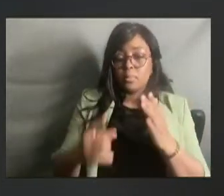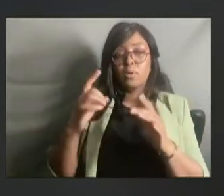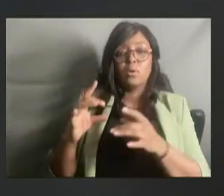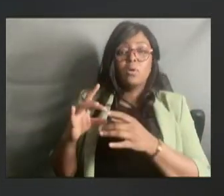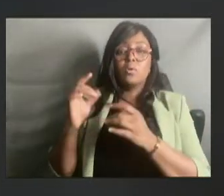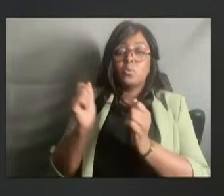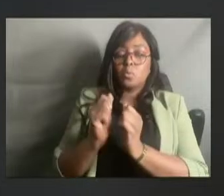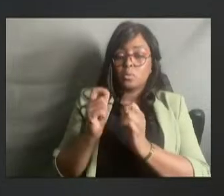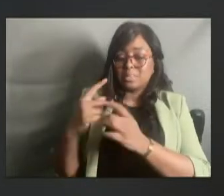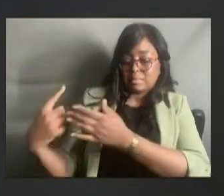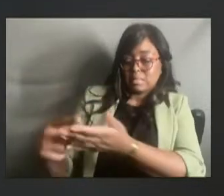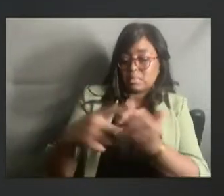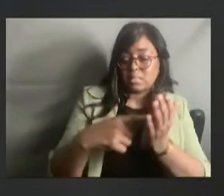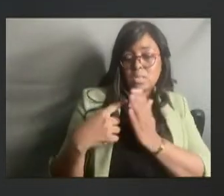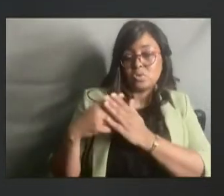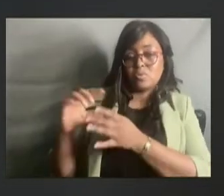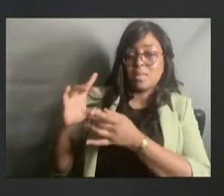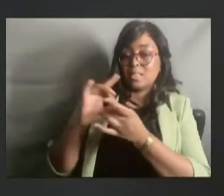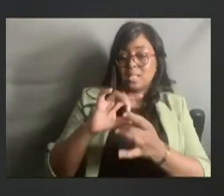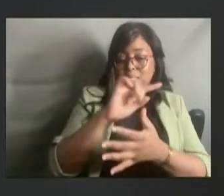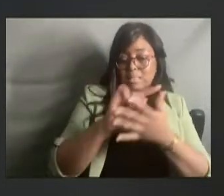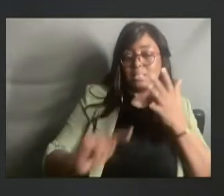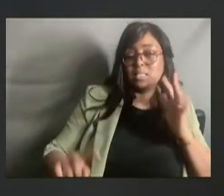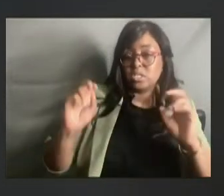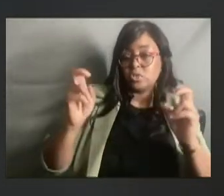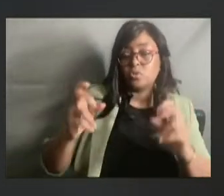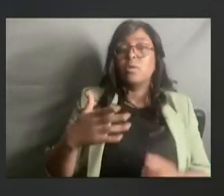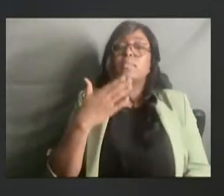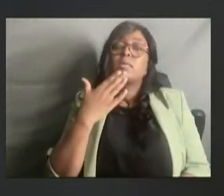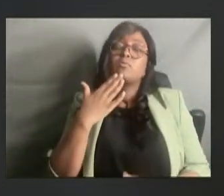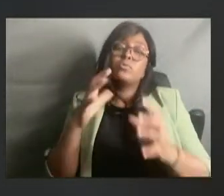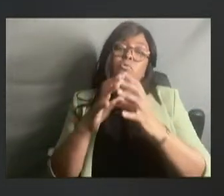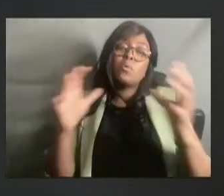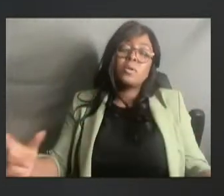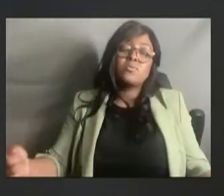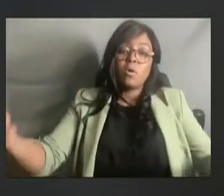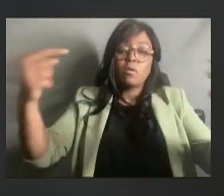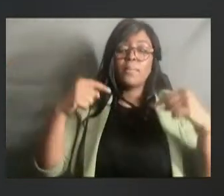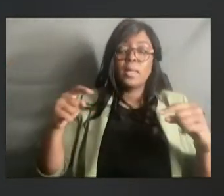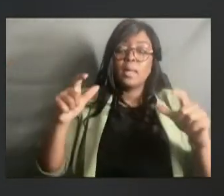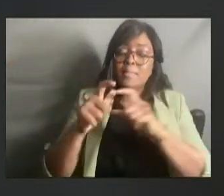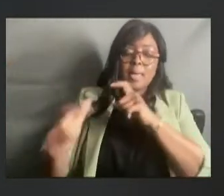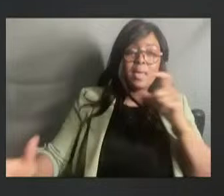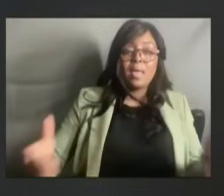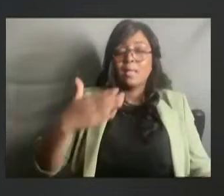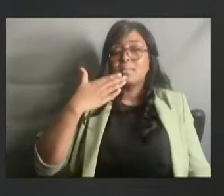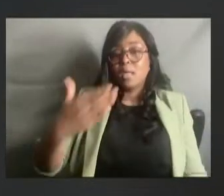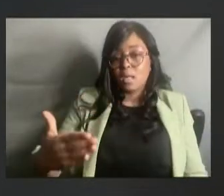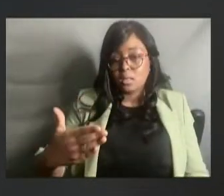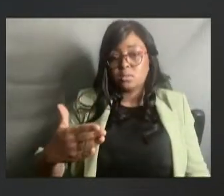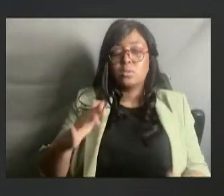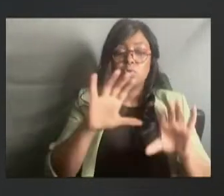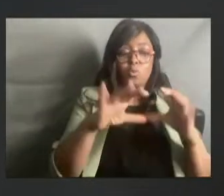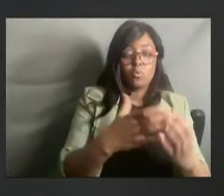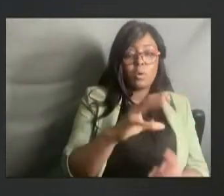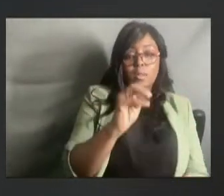chapter of many chapters and conversations that we'll have on these issues. So just want to